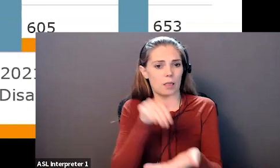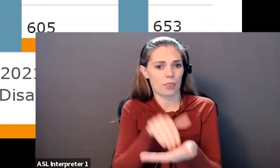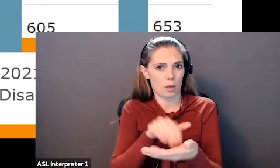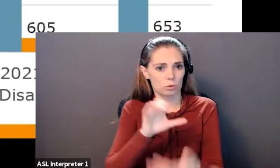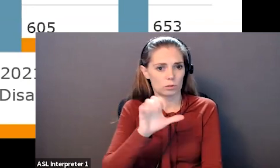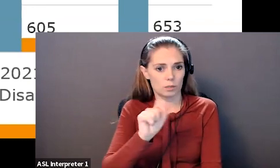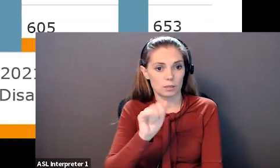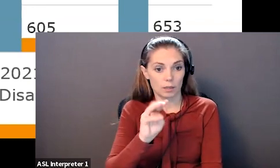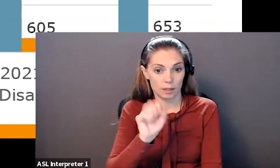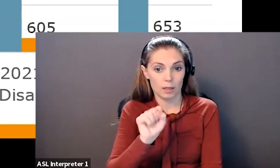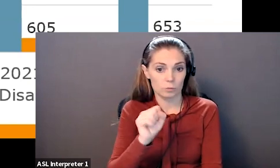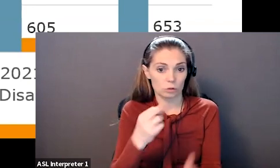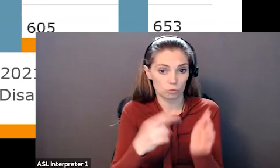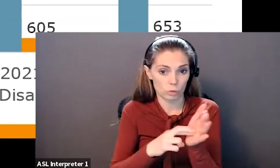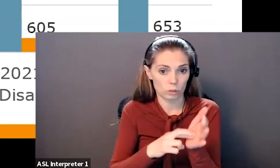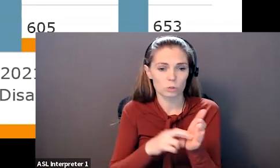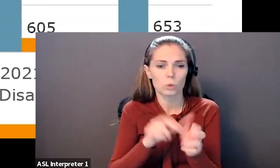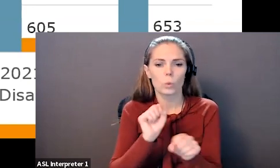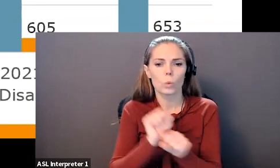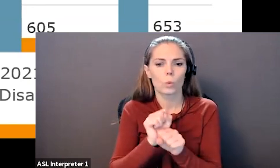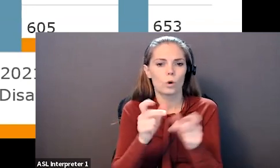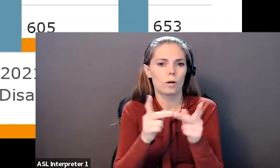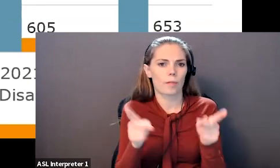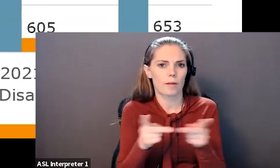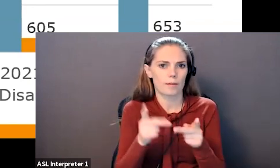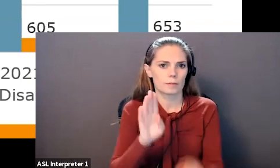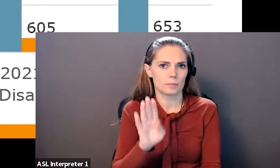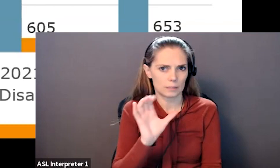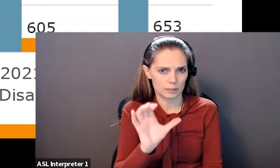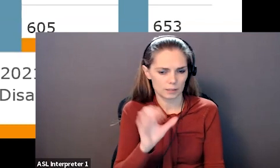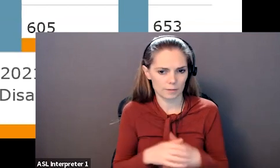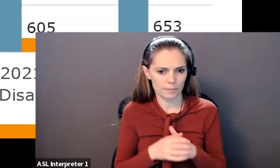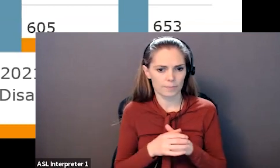and you can see there with respect to the allow rates they have stayed pretty consistent in high,